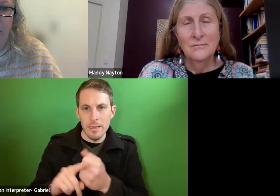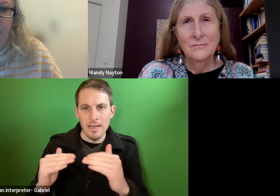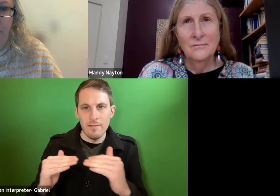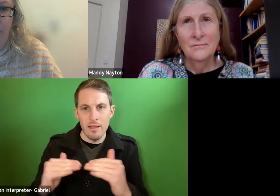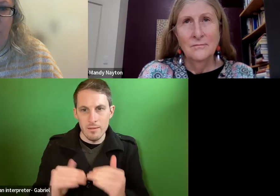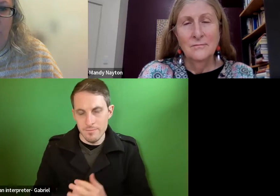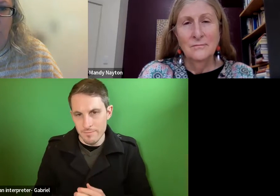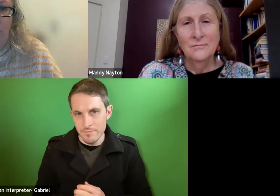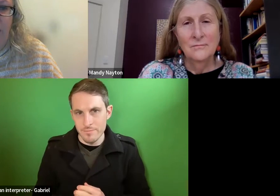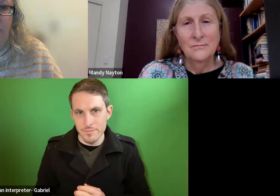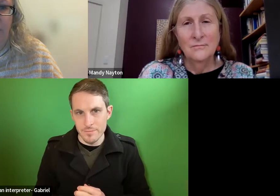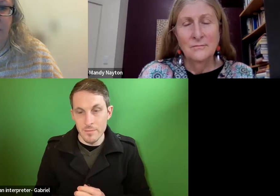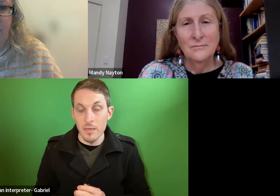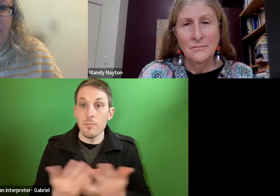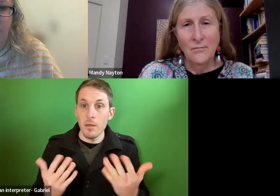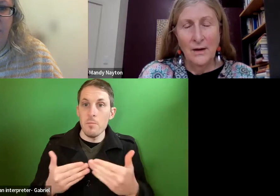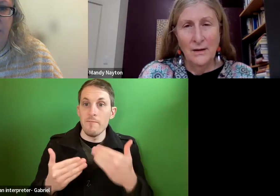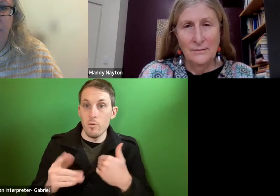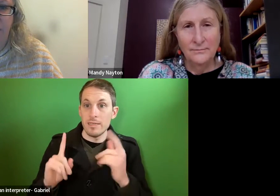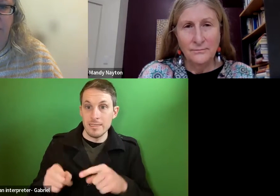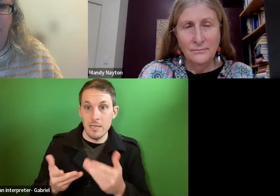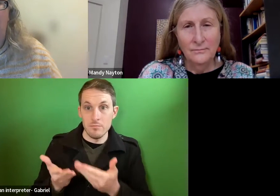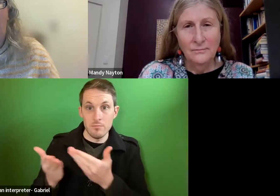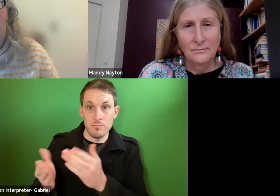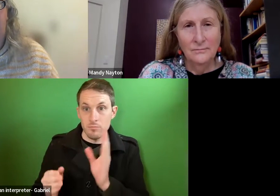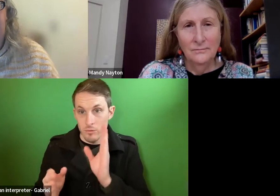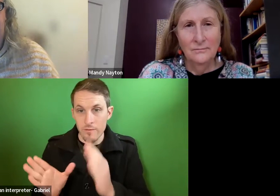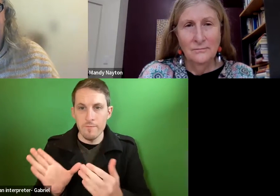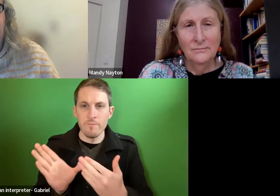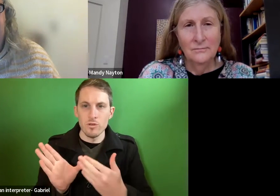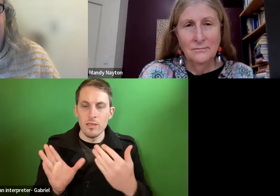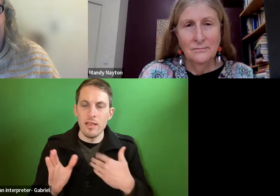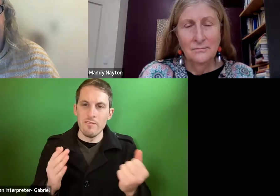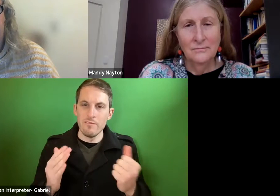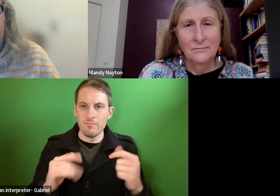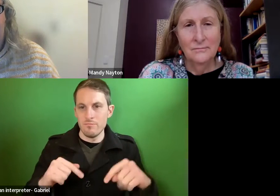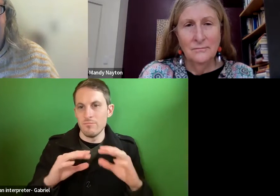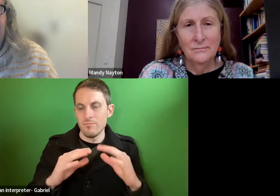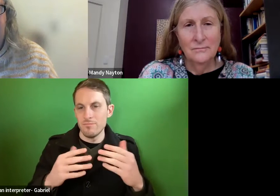But before we begin the presentation, just a few more housekeeping details. As I said,